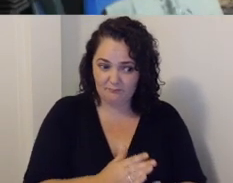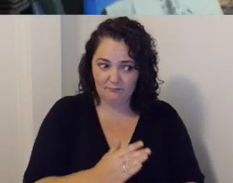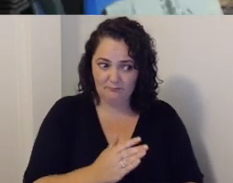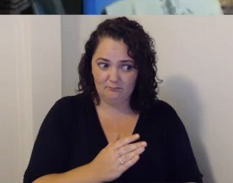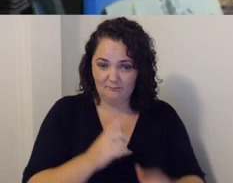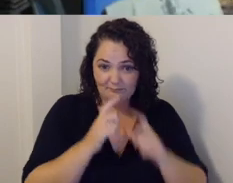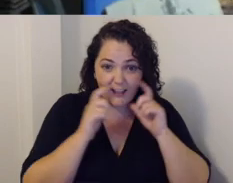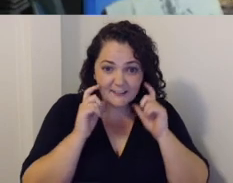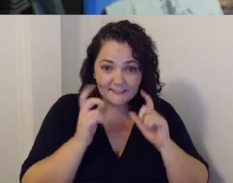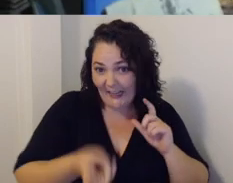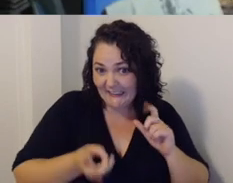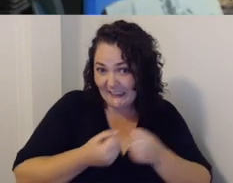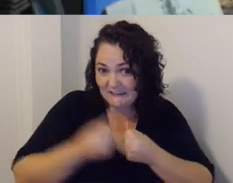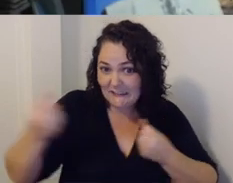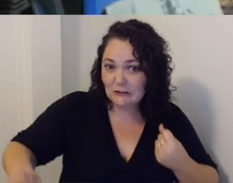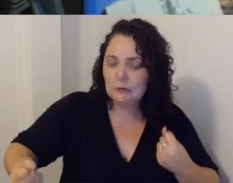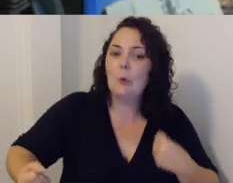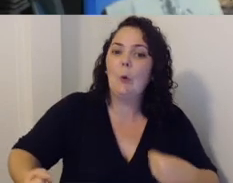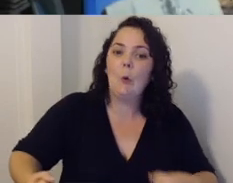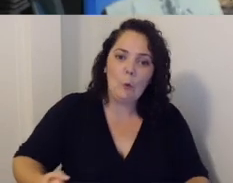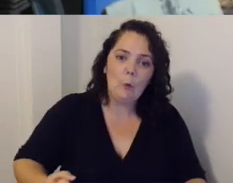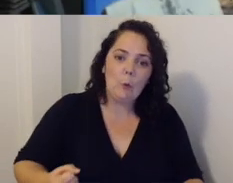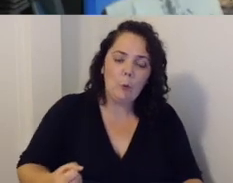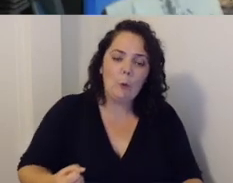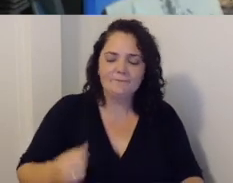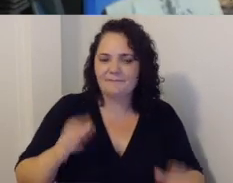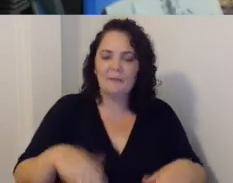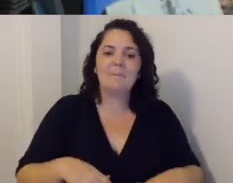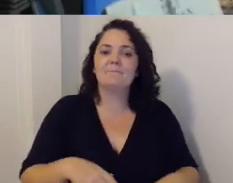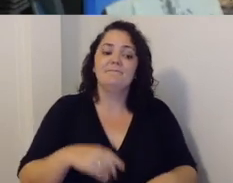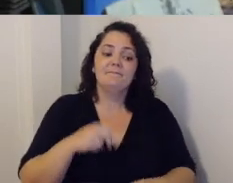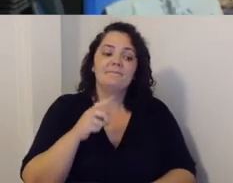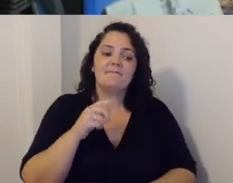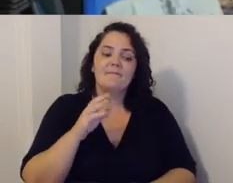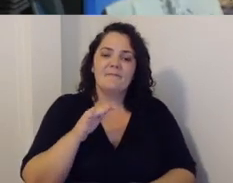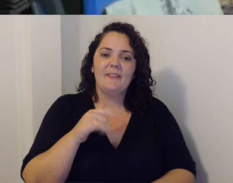that right? We've been extended another week? That's right um so we have that to look forward to, I know